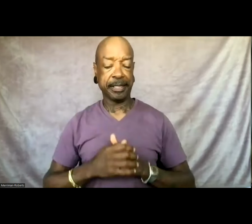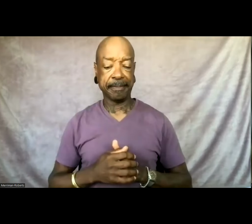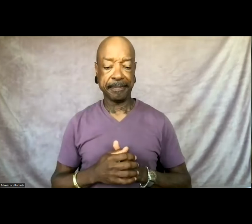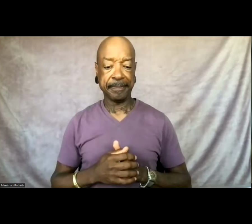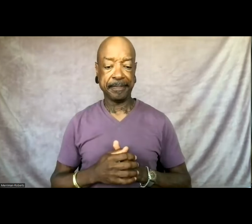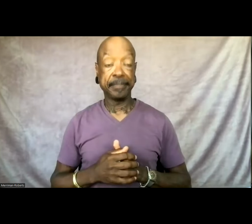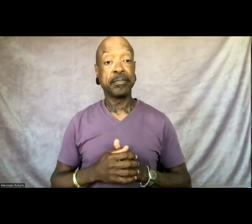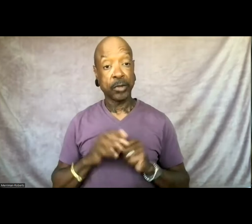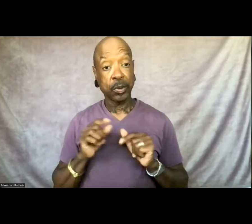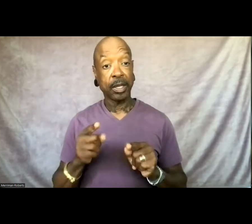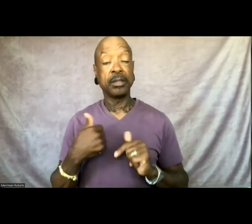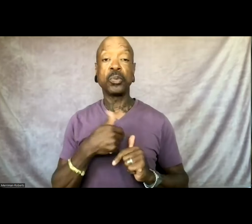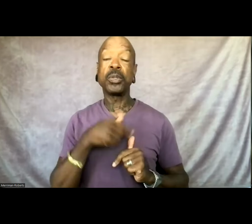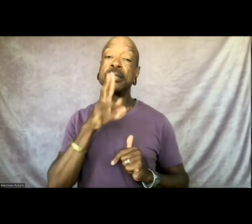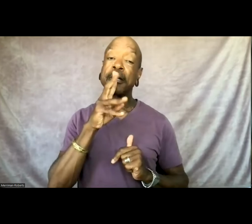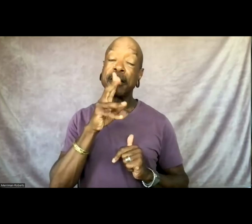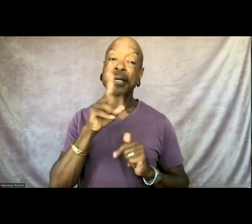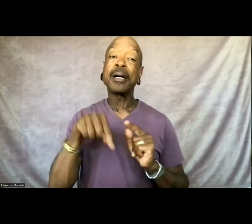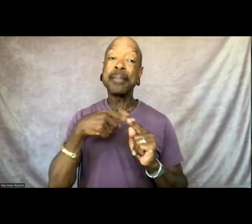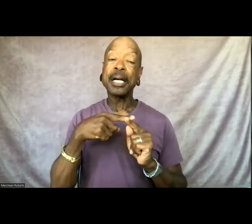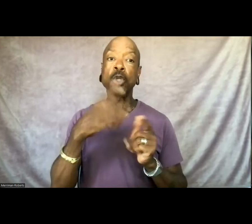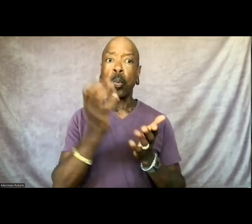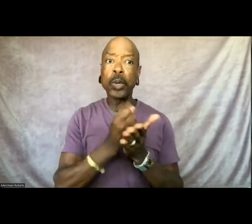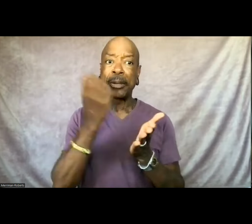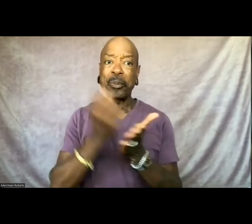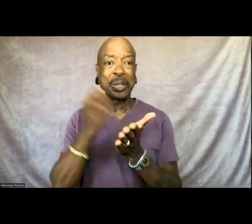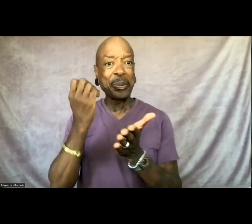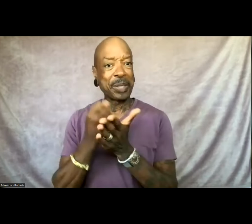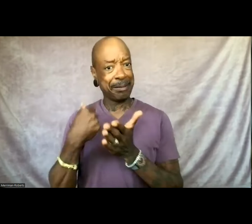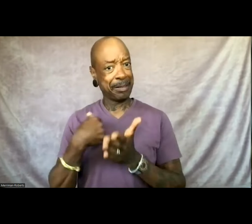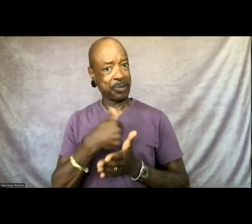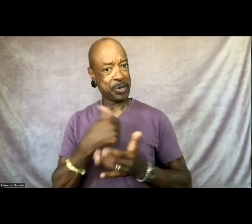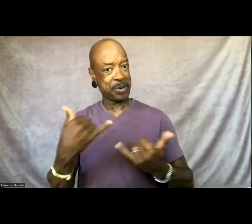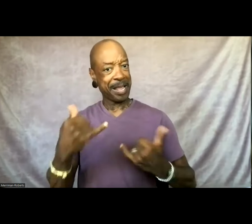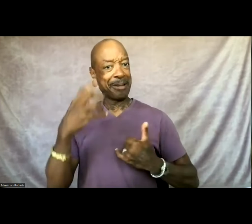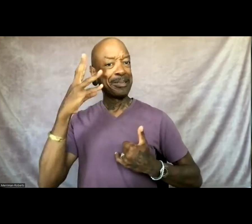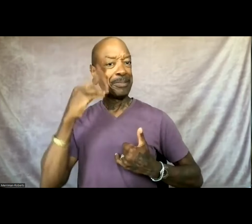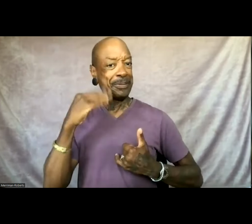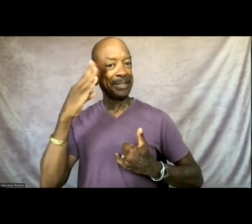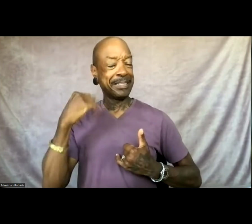what you call a least restrictive community setting.